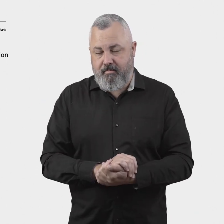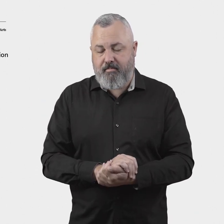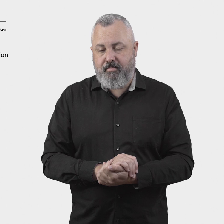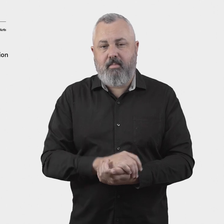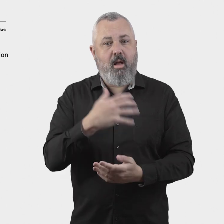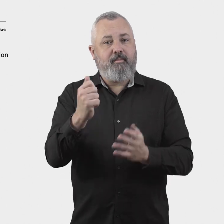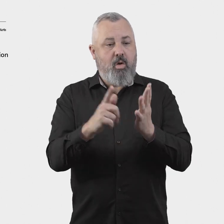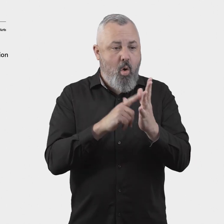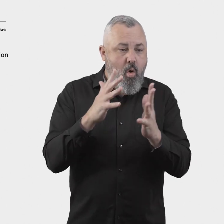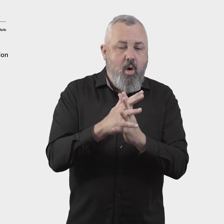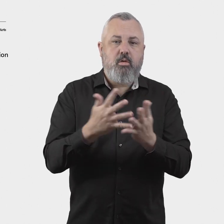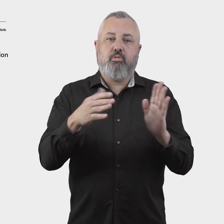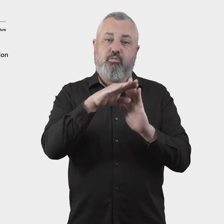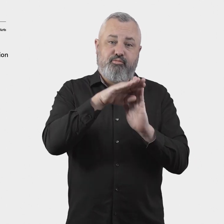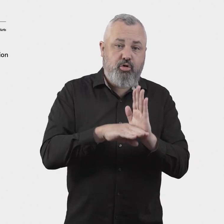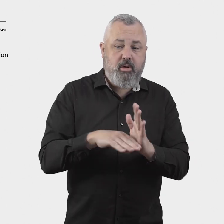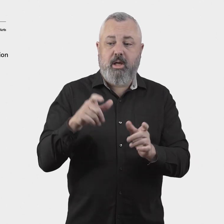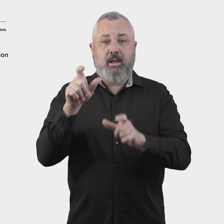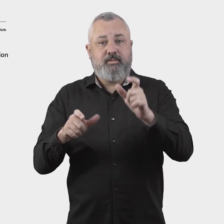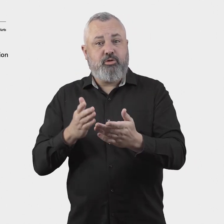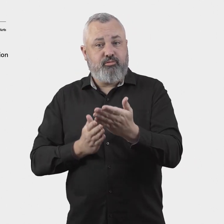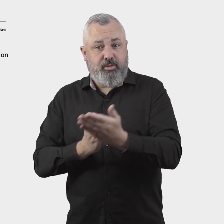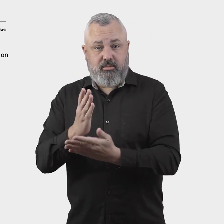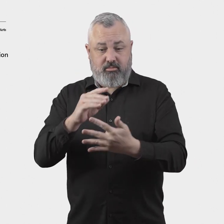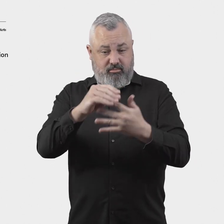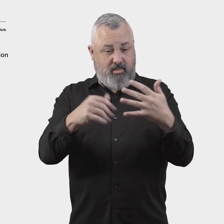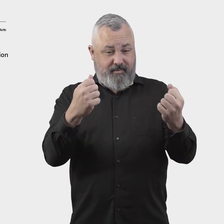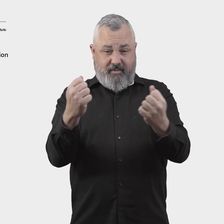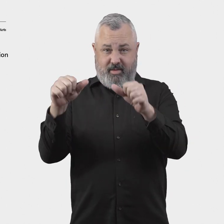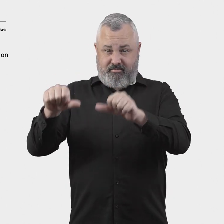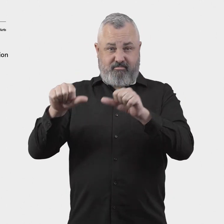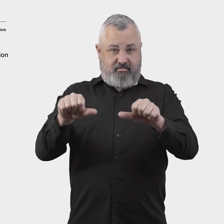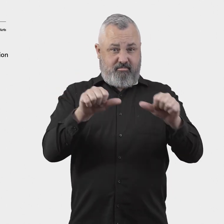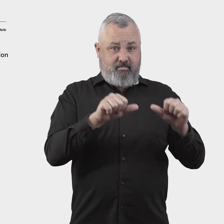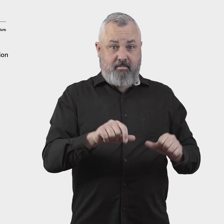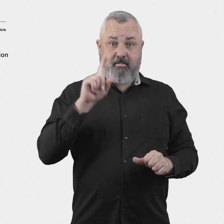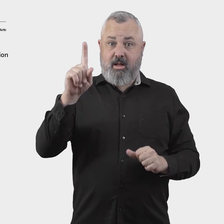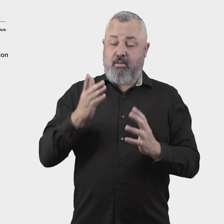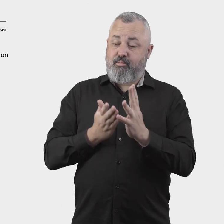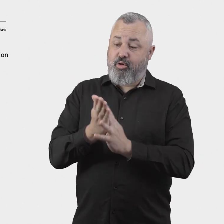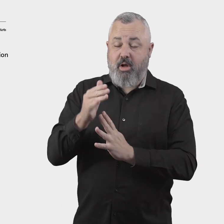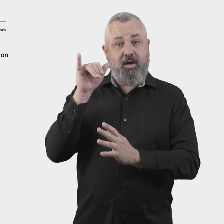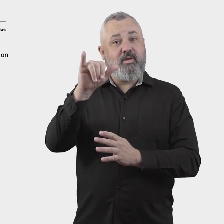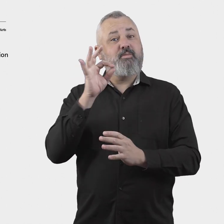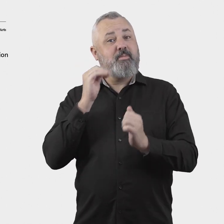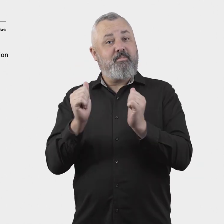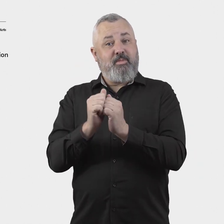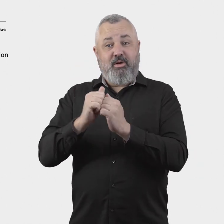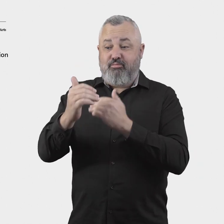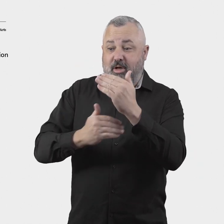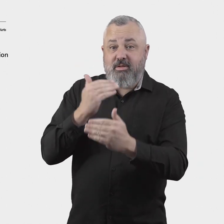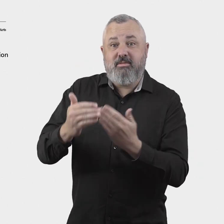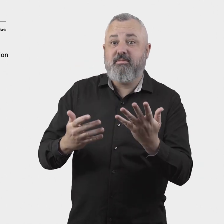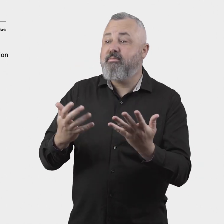However, submissions received through the Aviation White Paper process identified a range of instances